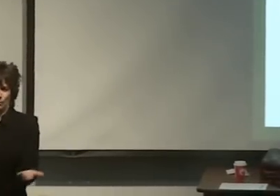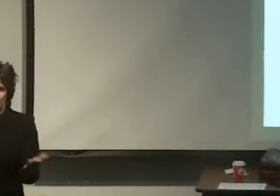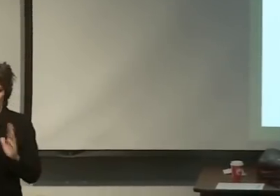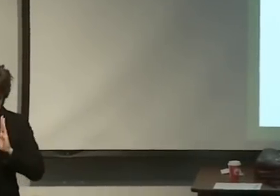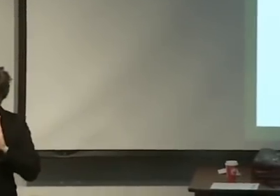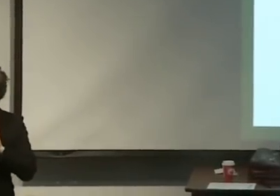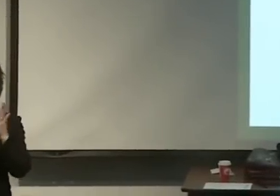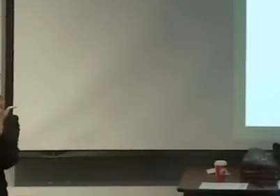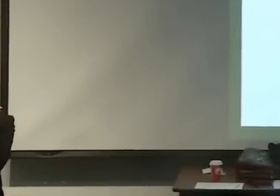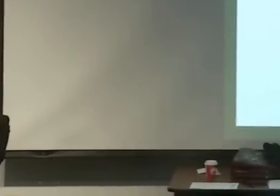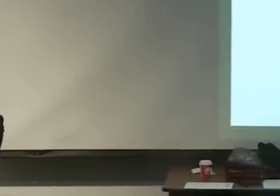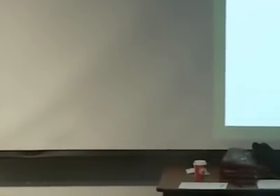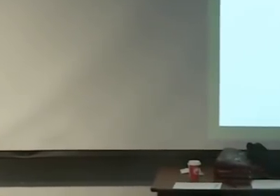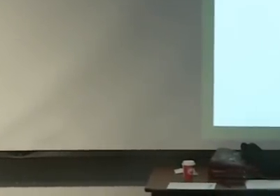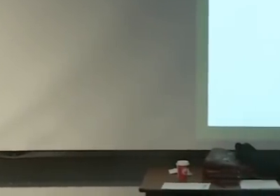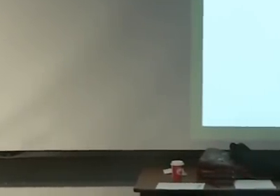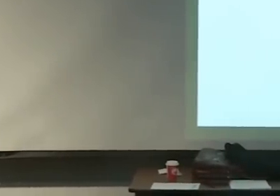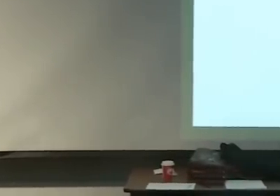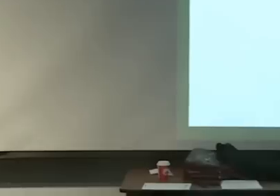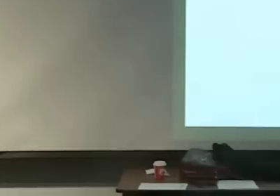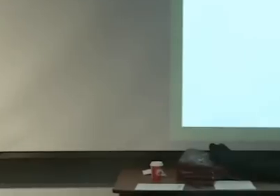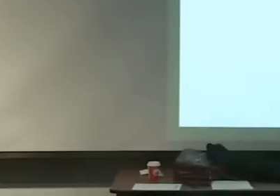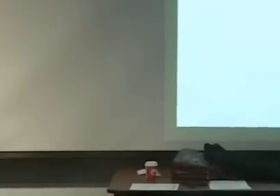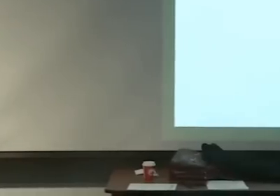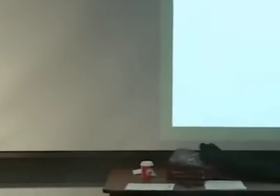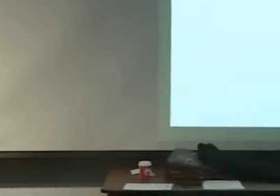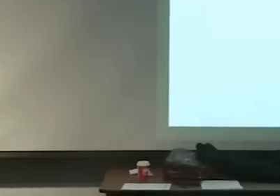What else? Even easier.